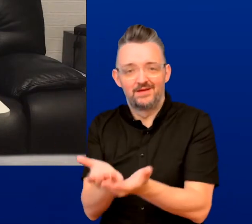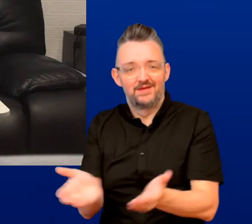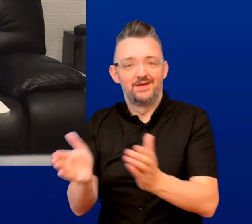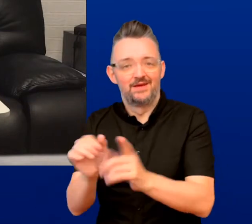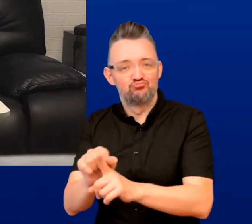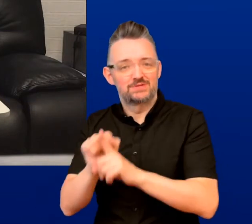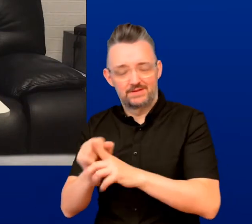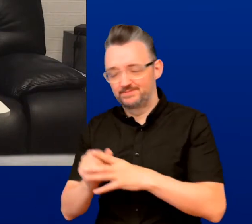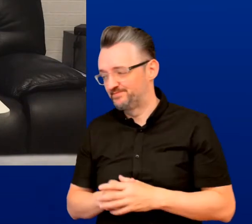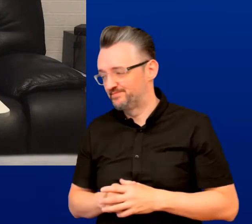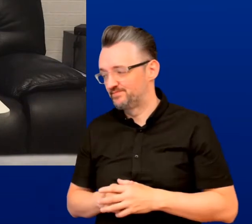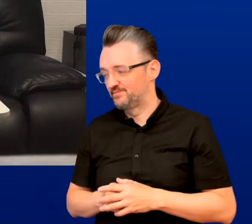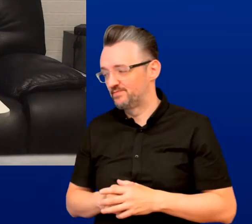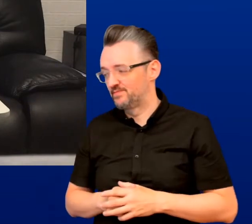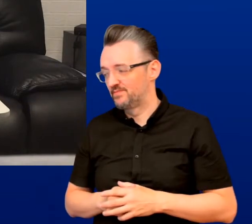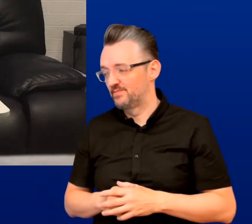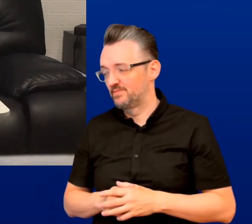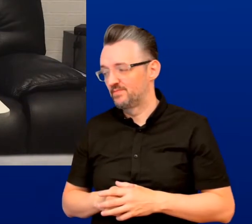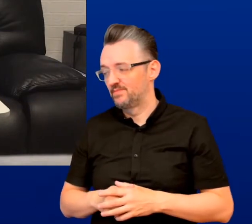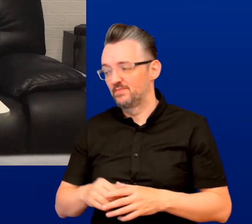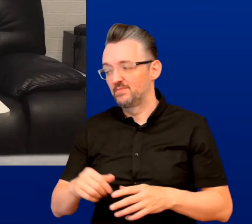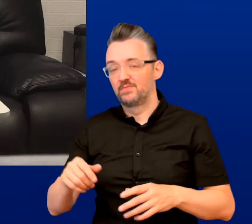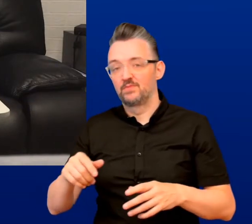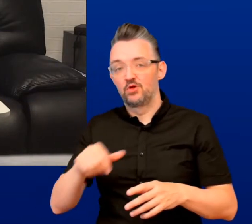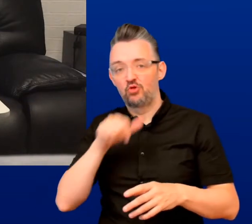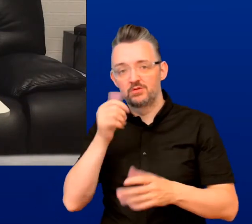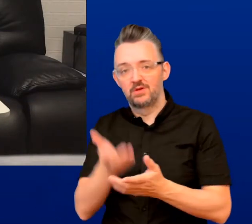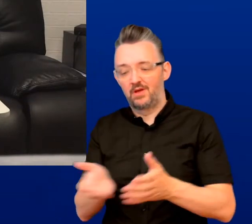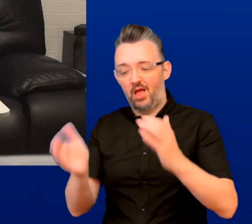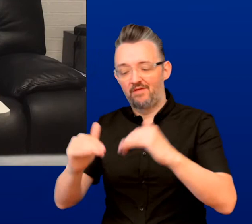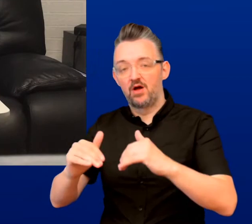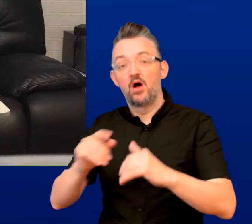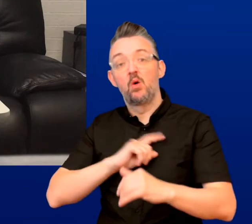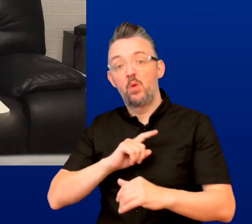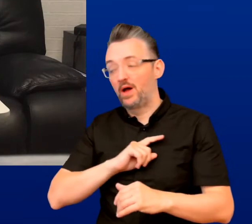Don't just cover it any other way because you're actually going to need